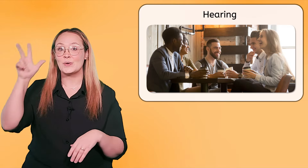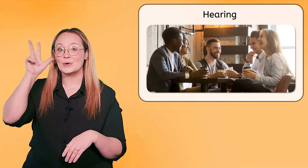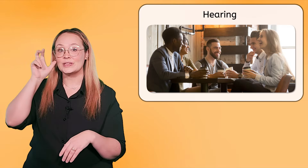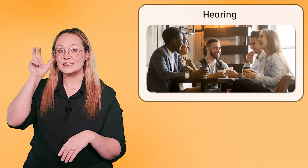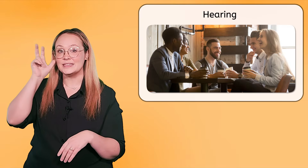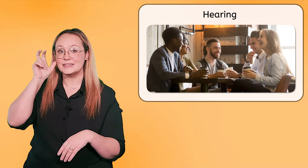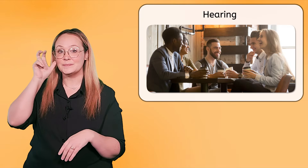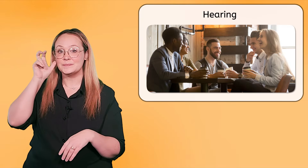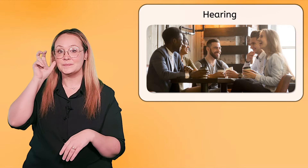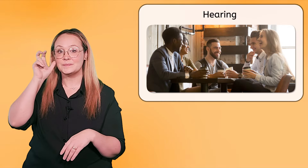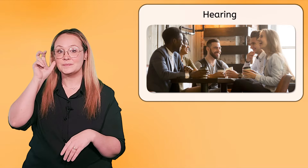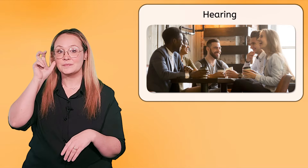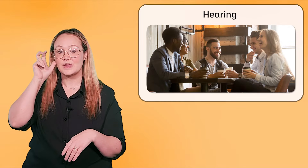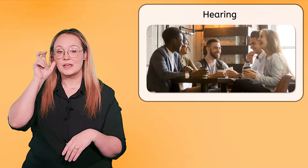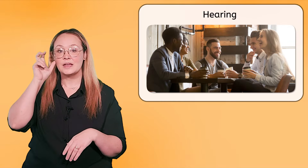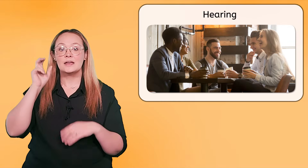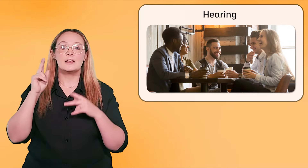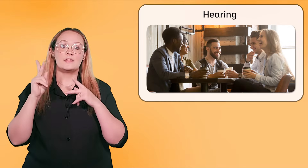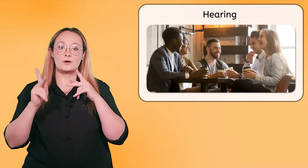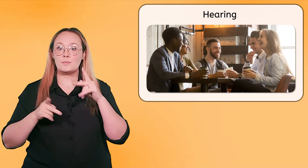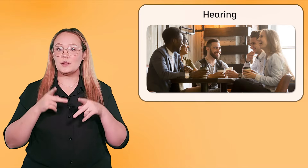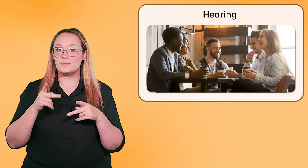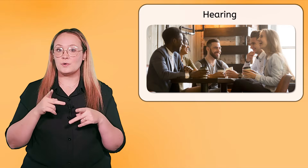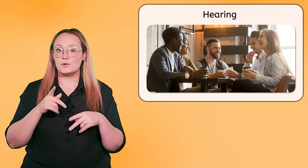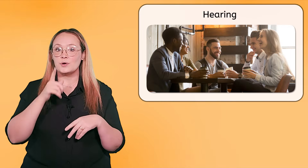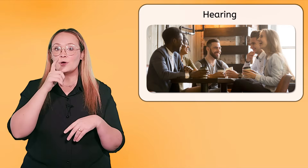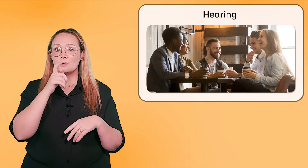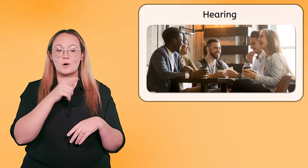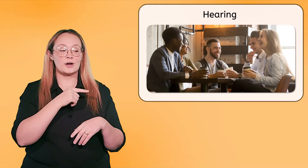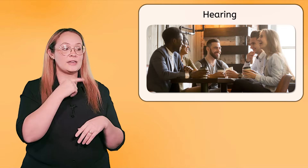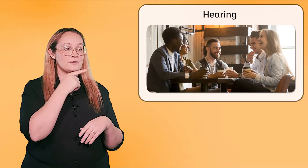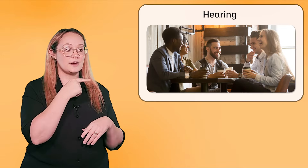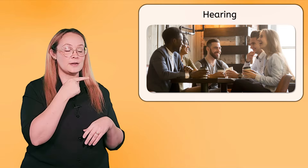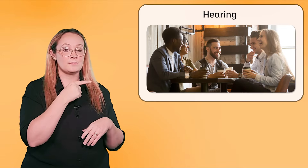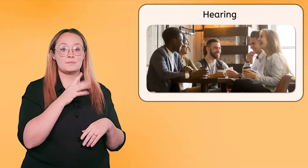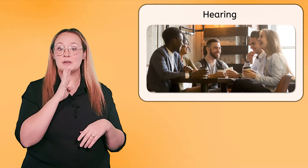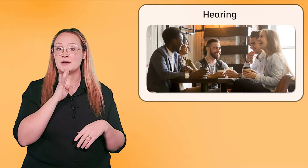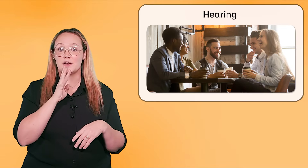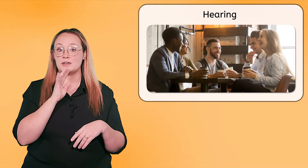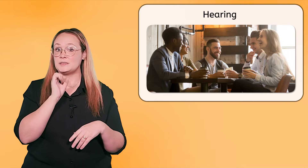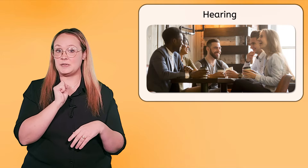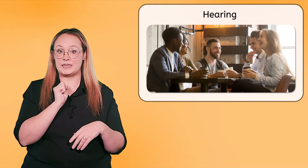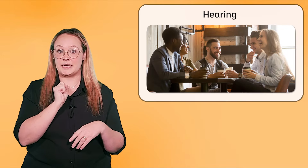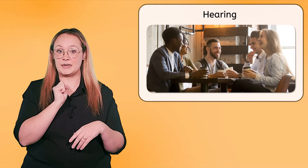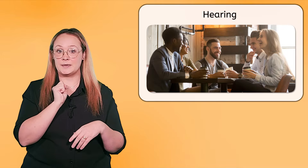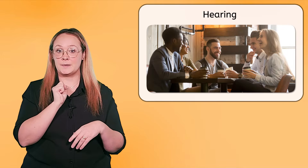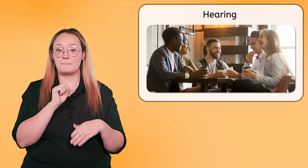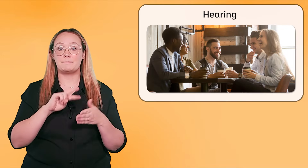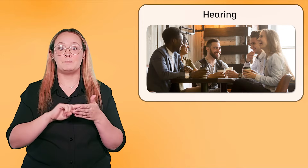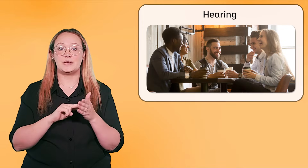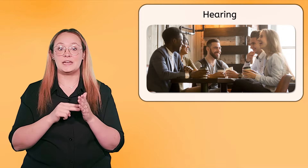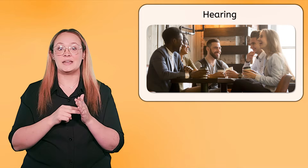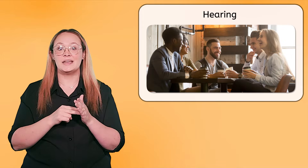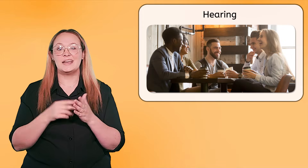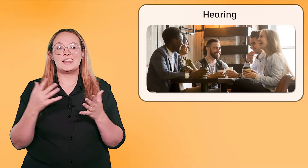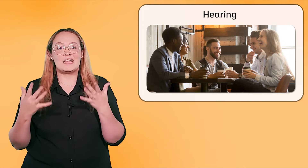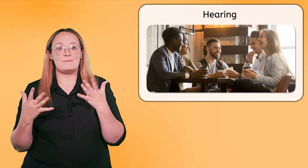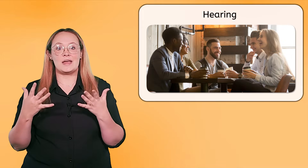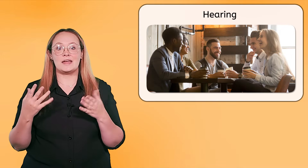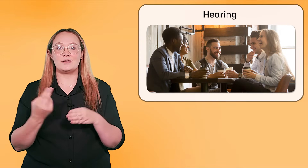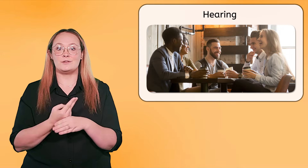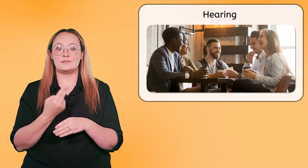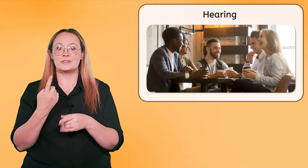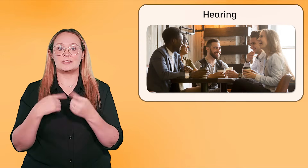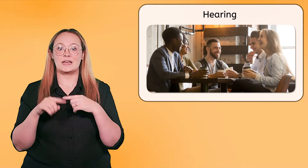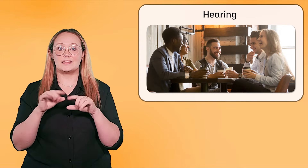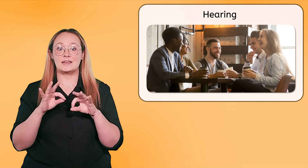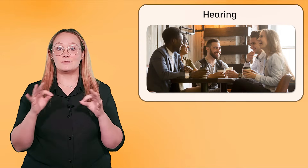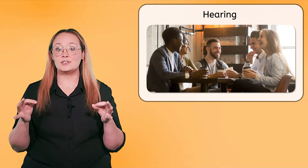or listening. There are people who are hearing but non-speaking, meaning they may use sign language